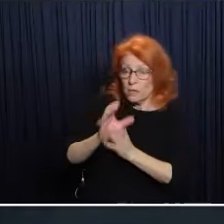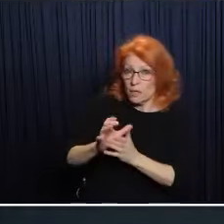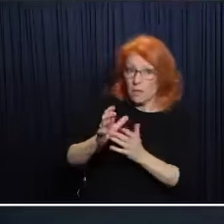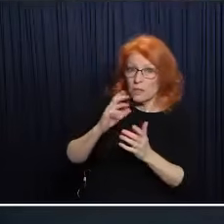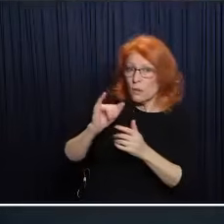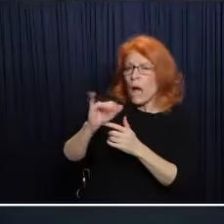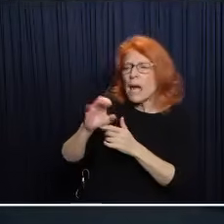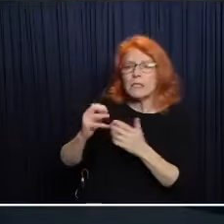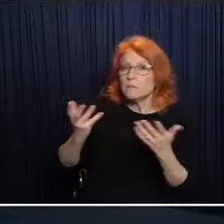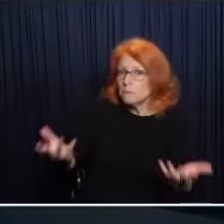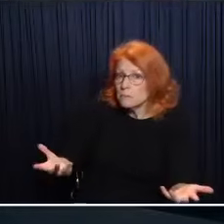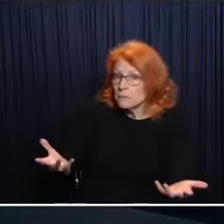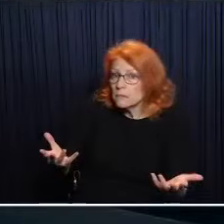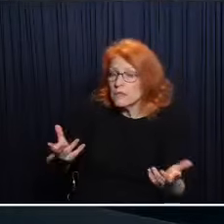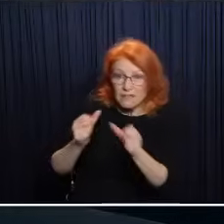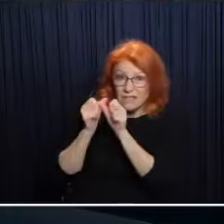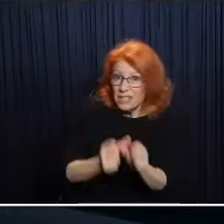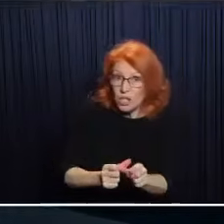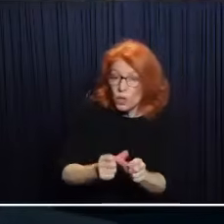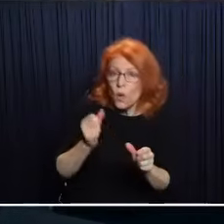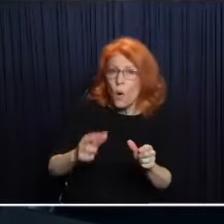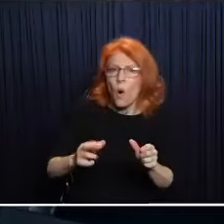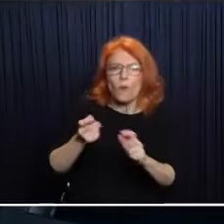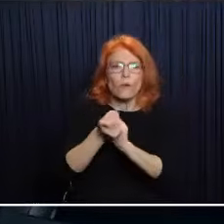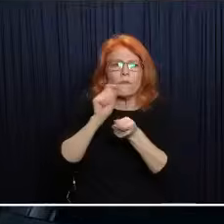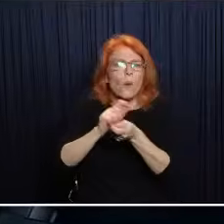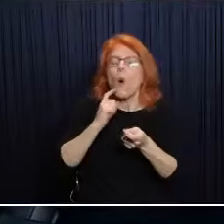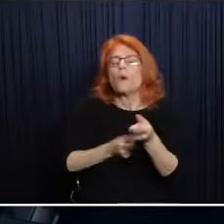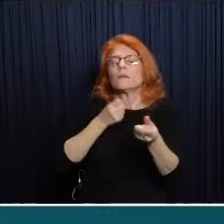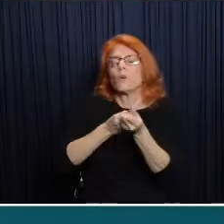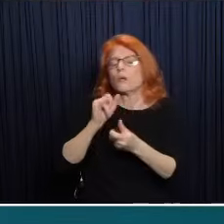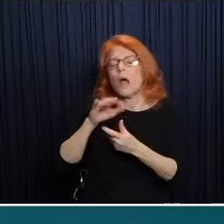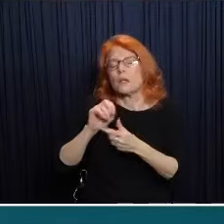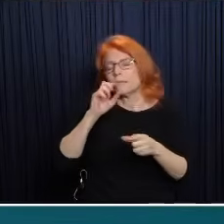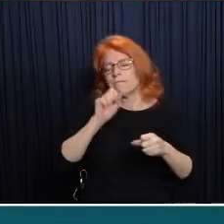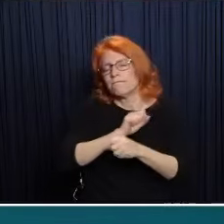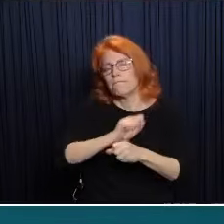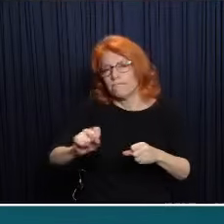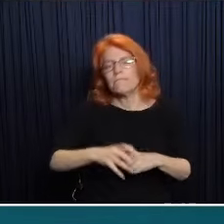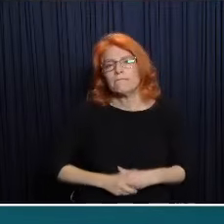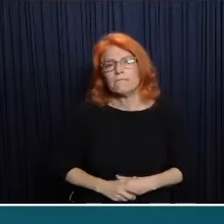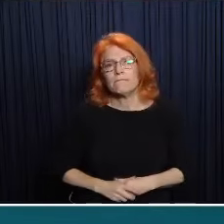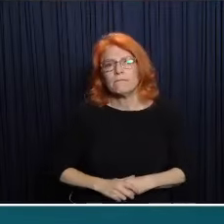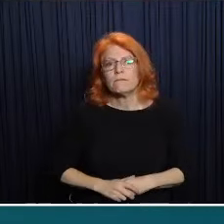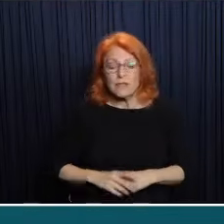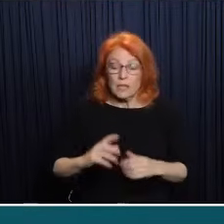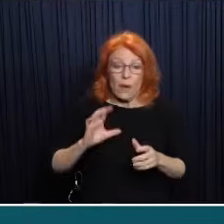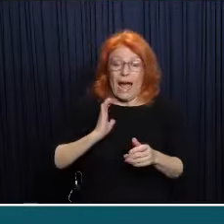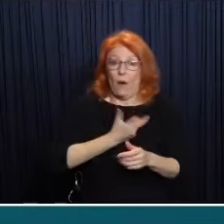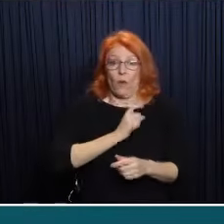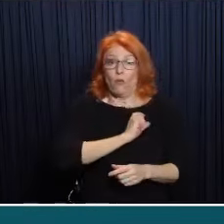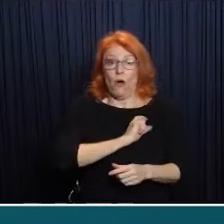DRUGSED A HUMAN TRAFFICKING OUT OF OUR COUNTRY. YOU HAVE A FEW QUESTIONS, THE QUESTION ABOUT I.C.E.